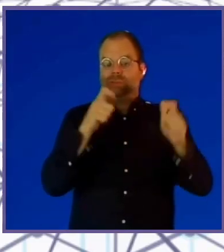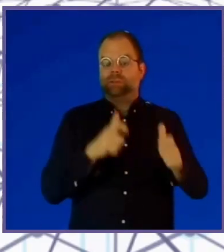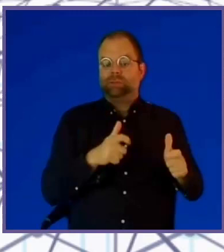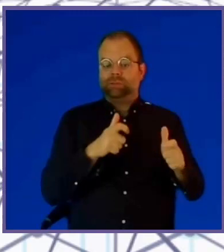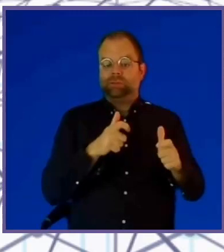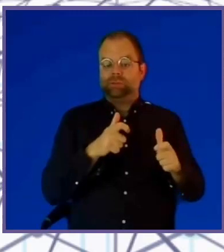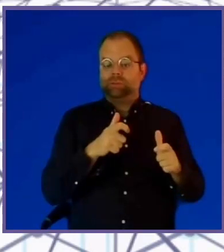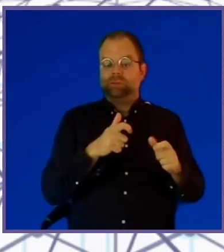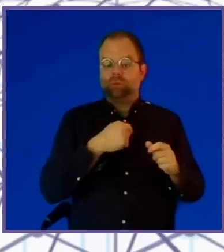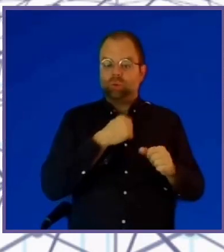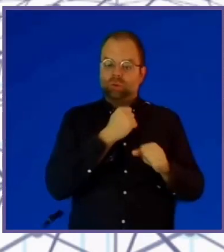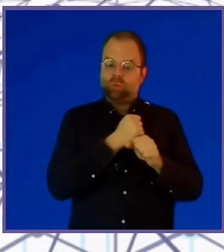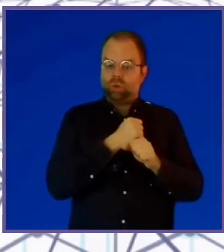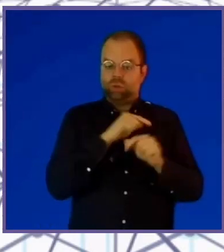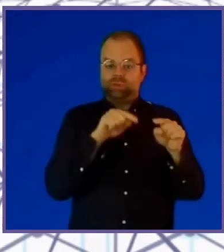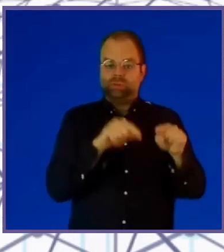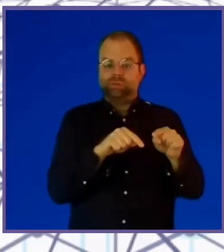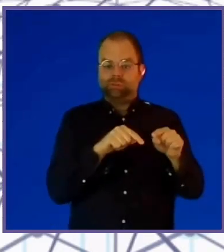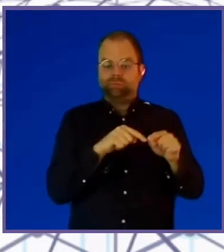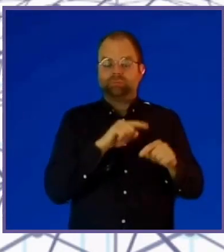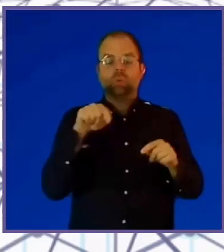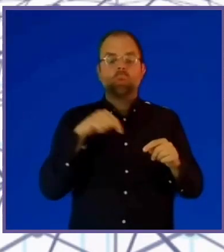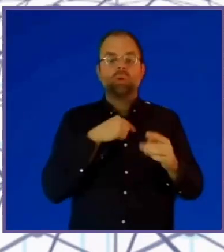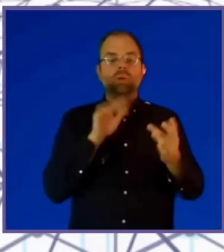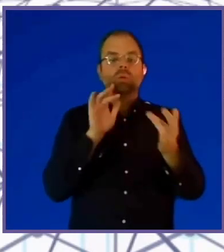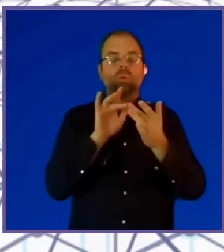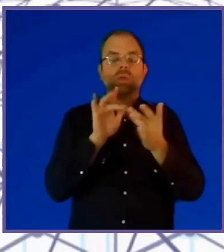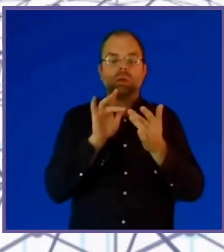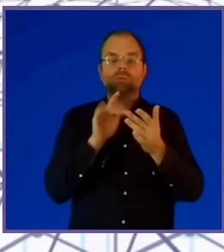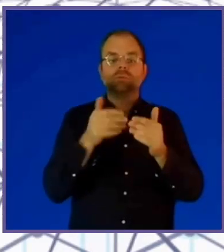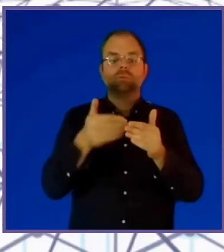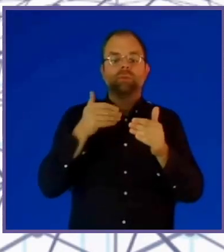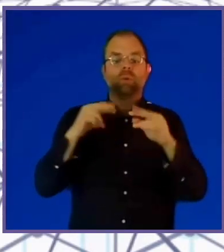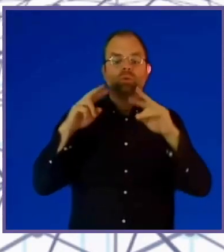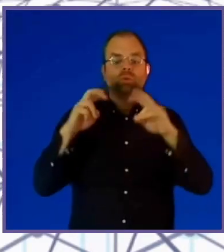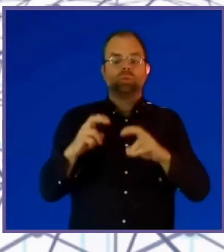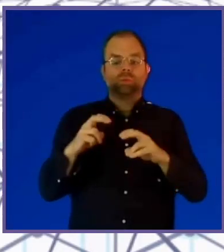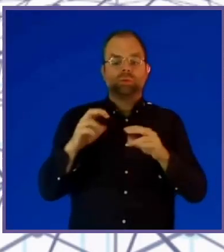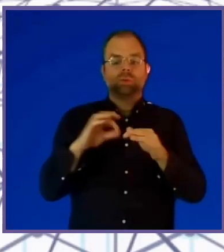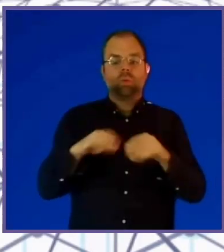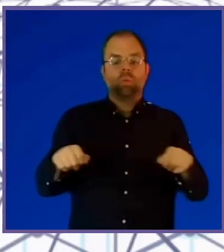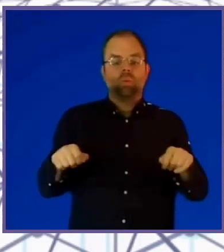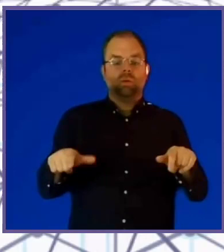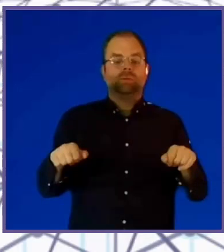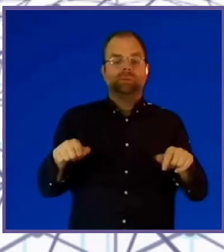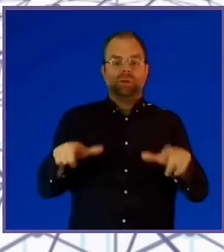We interviewed 14 stakeholders in Nepali wheelchair system and we identified several challenges